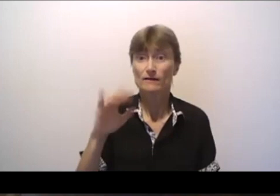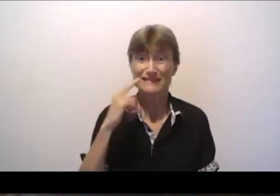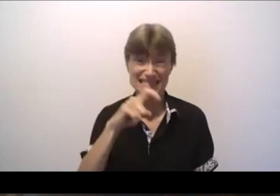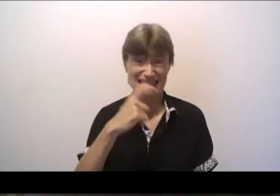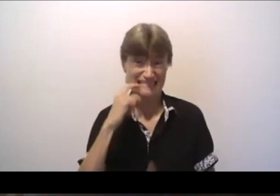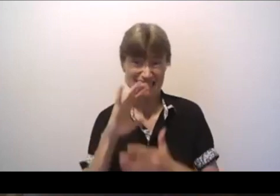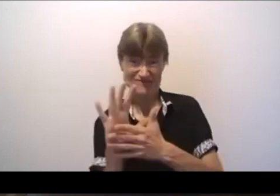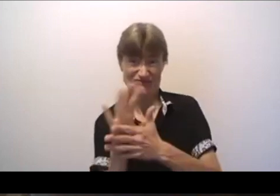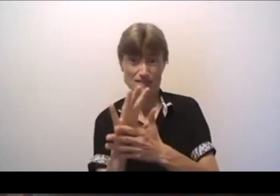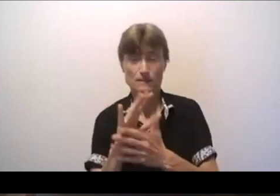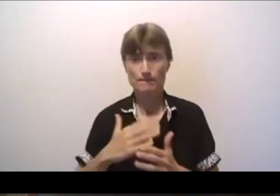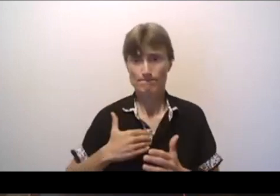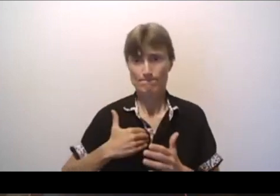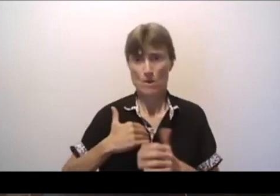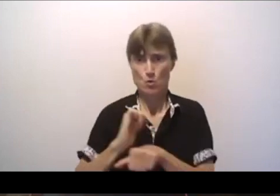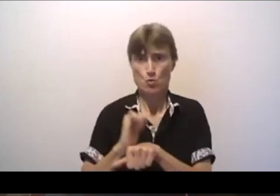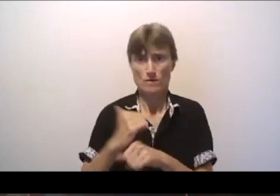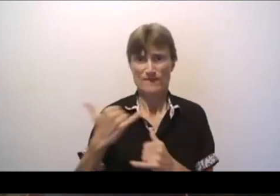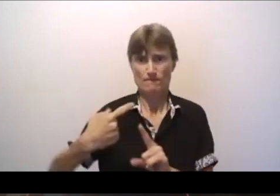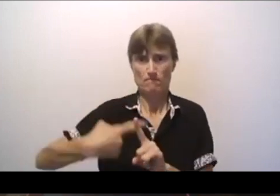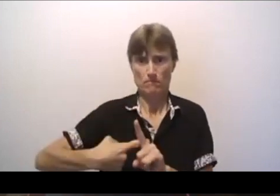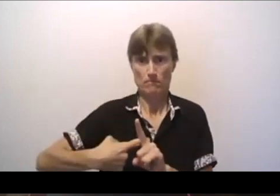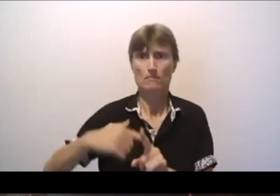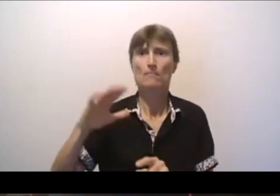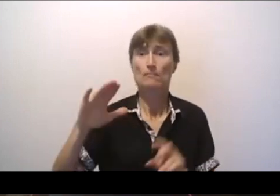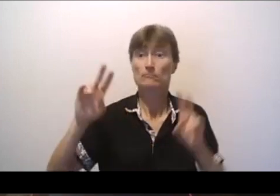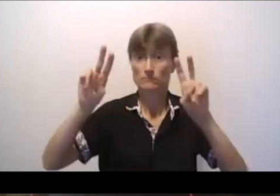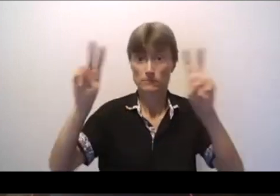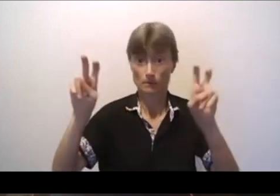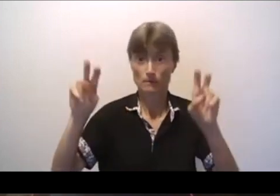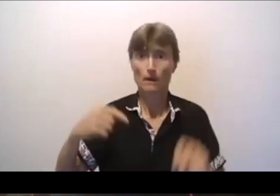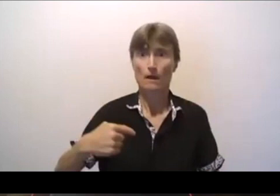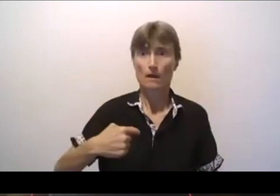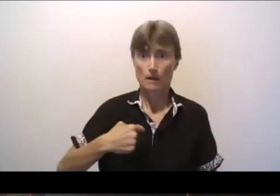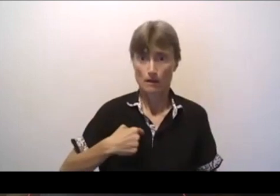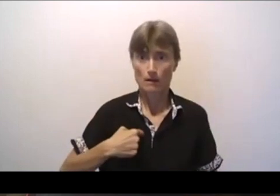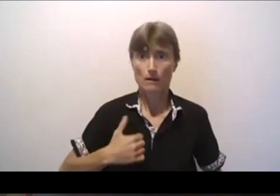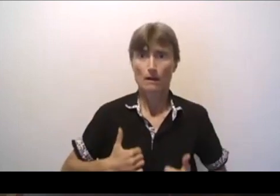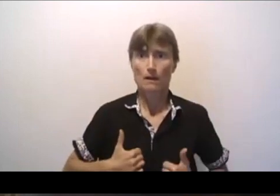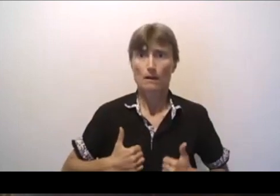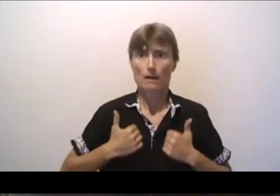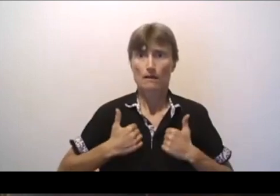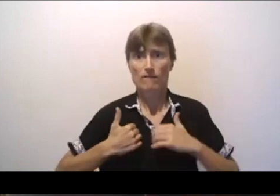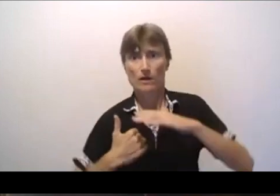created this month um it's called i live under it's part of a series that's part of the finding track zero series work that i've been